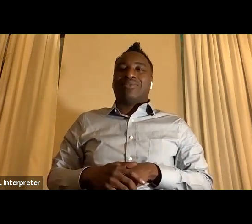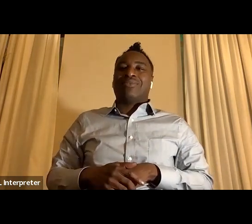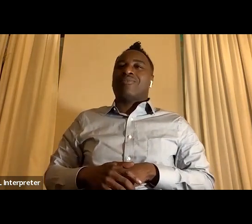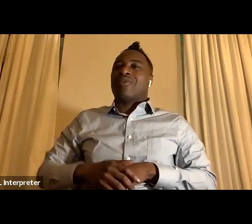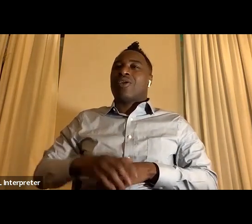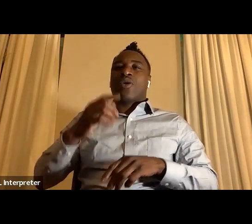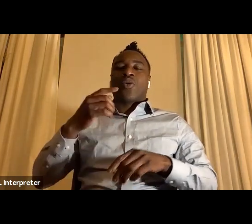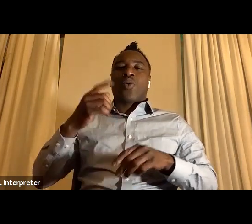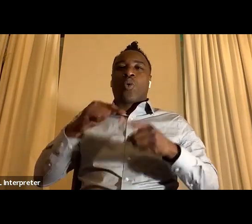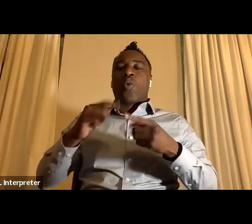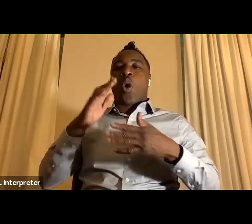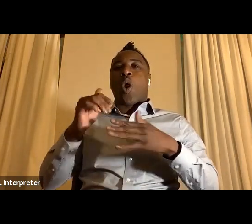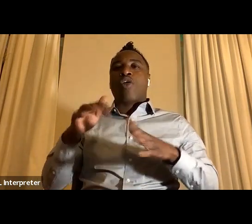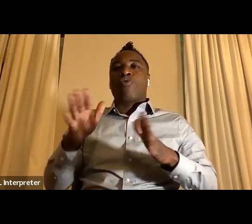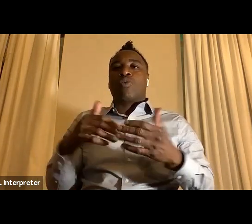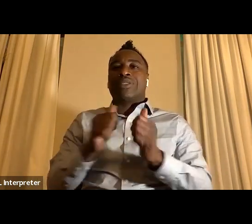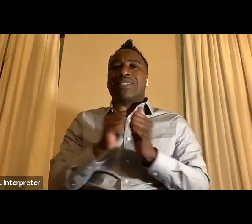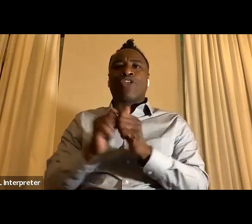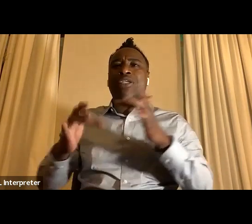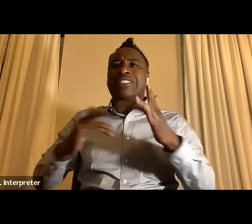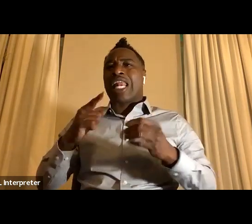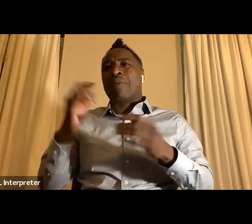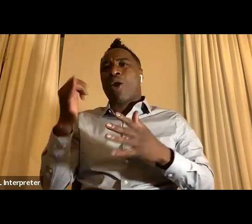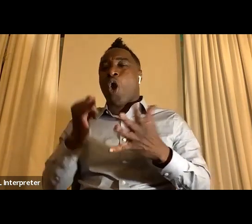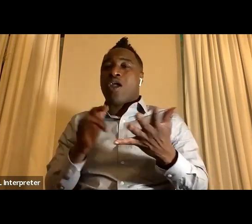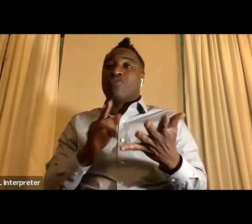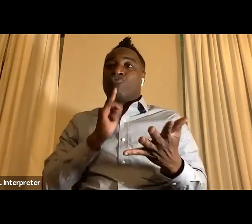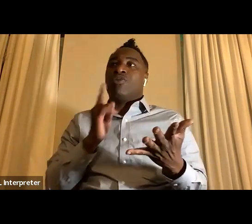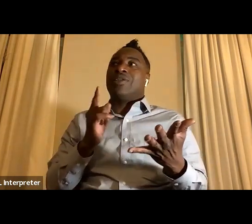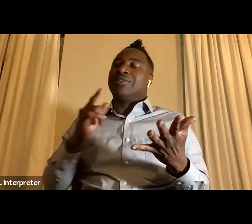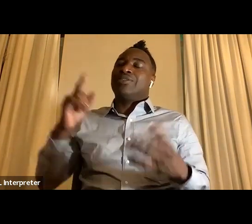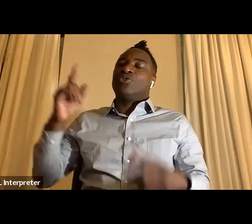Like I can imagine that being crazy with a whole bunch of other people coming together.